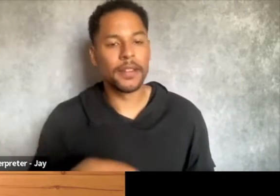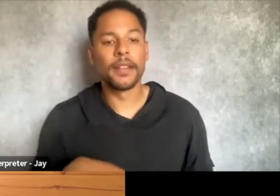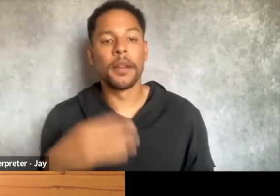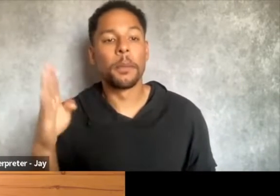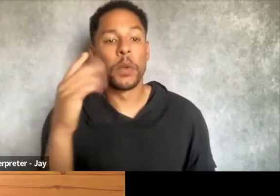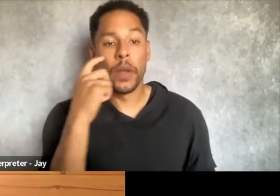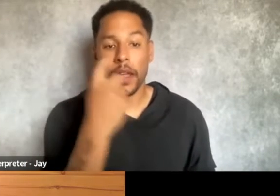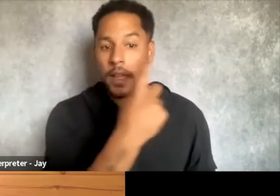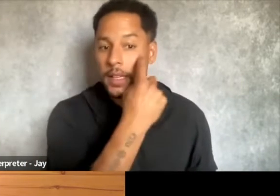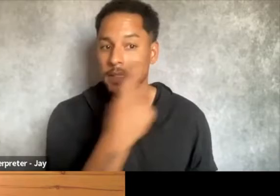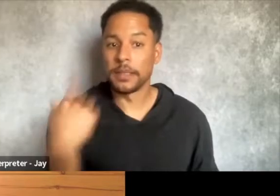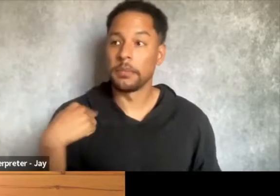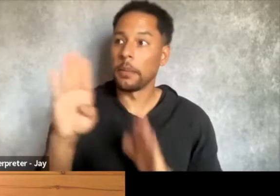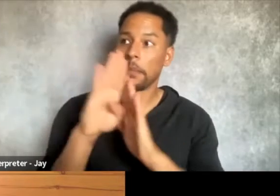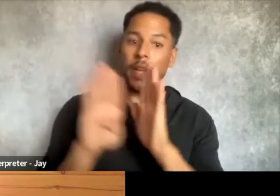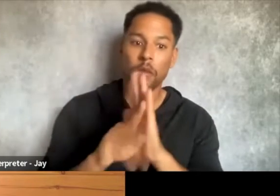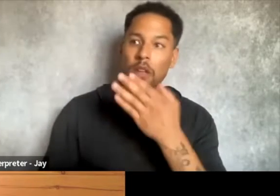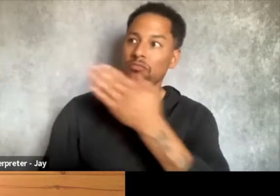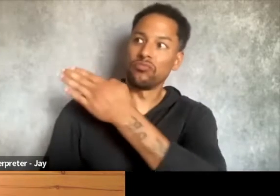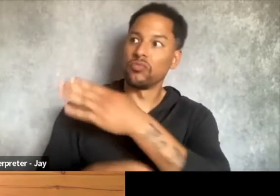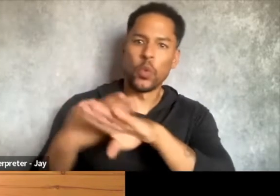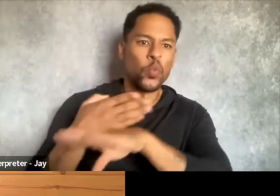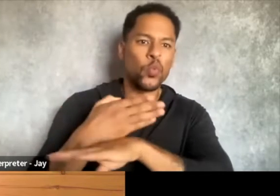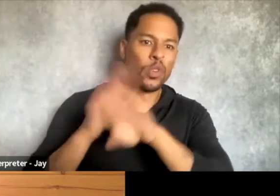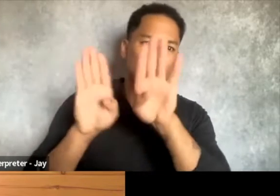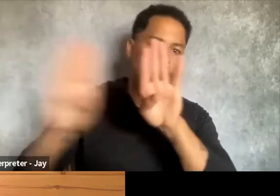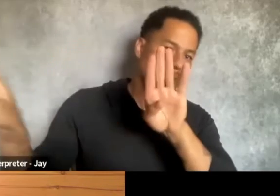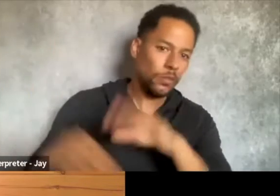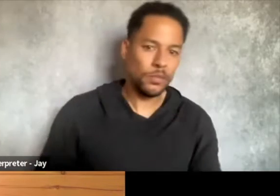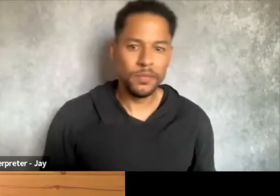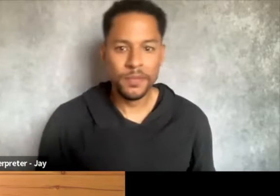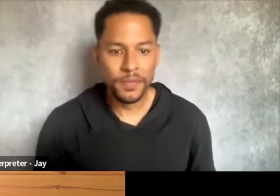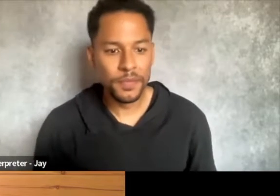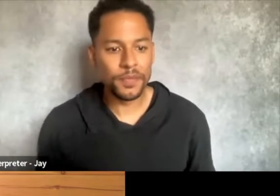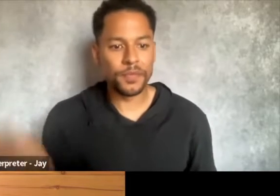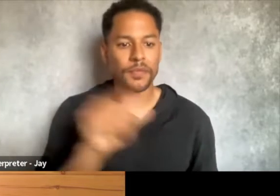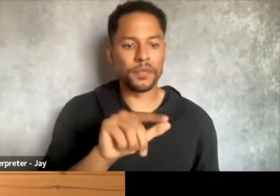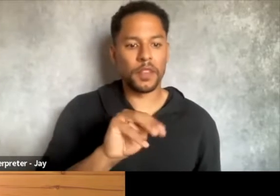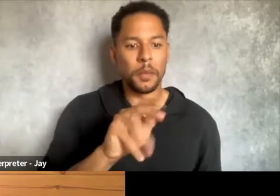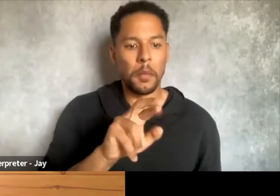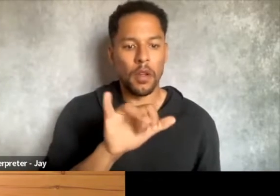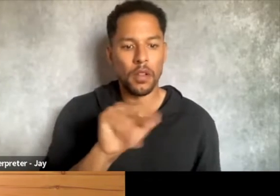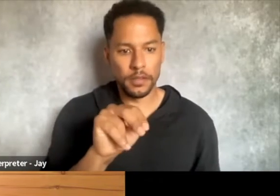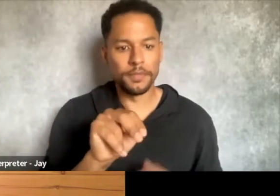and my background is a wood wall. So the piece that we have for you tonight